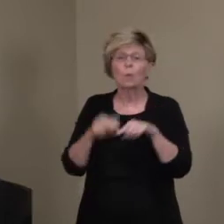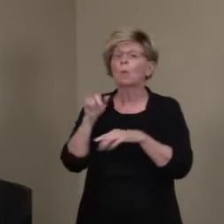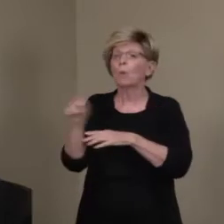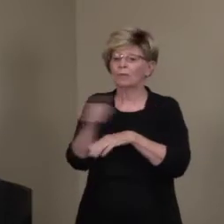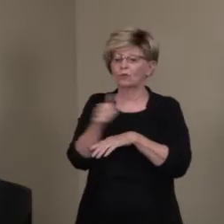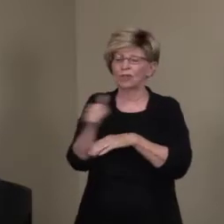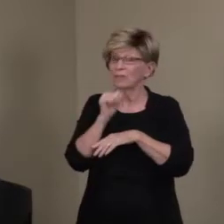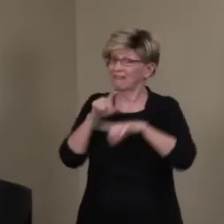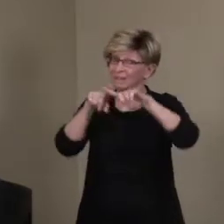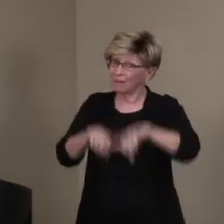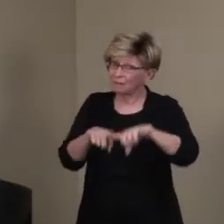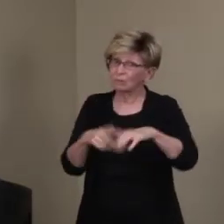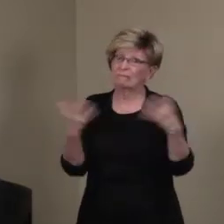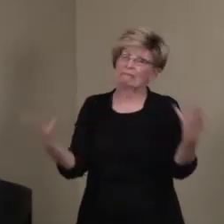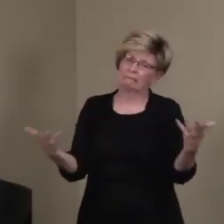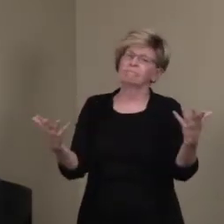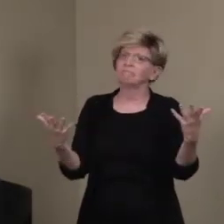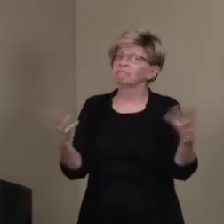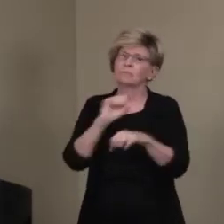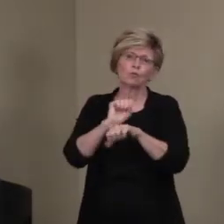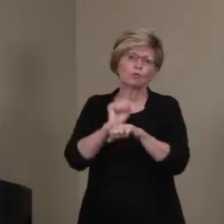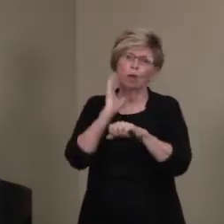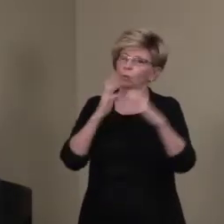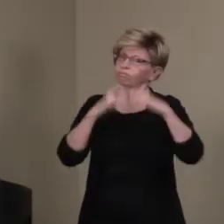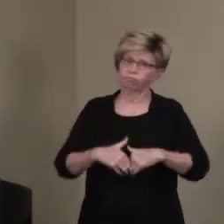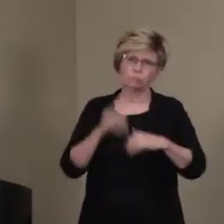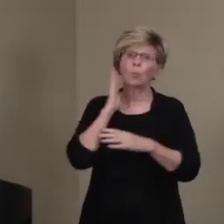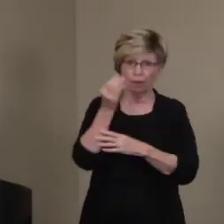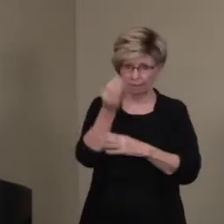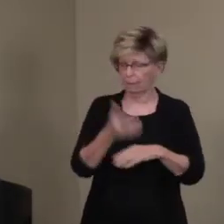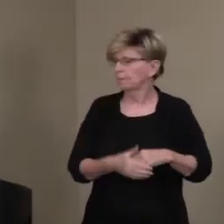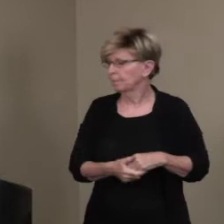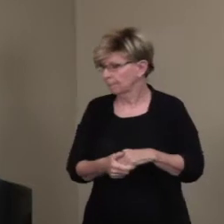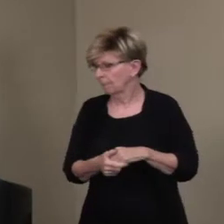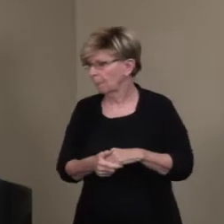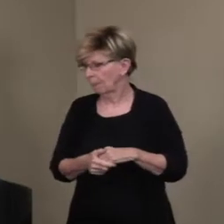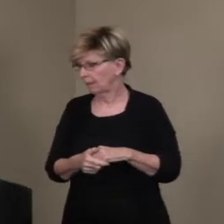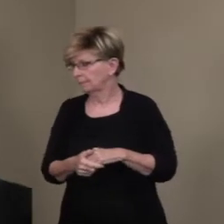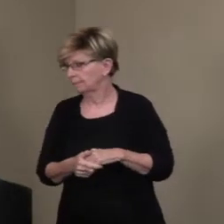get a great job but if transportation is not dependable then it will break down